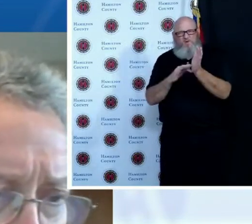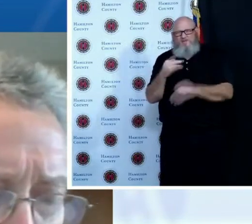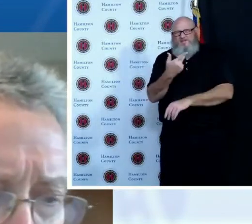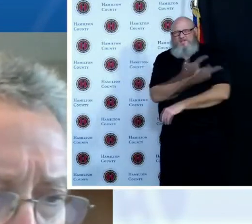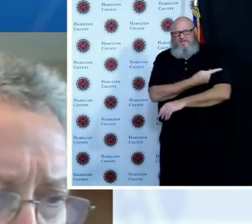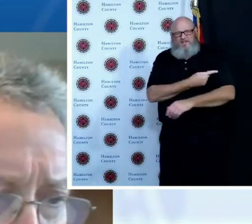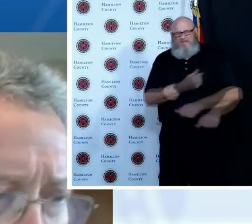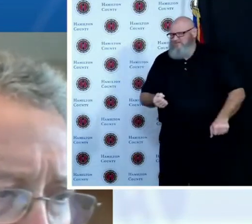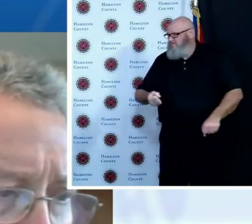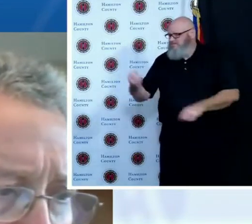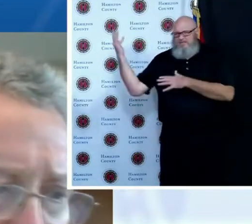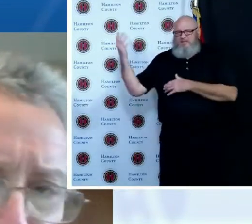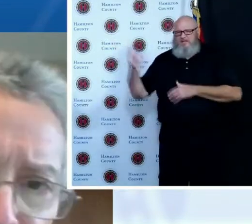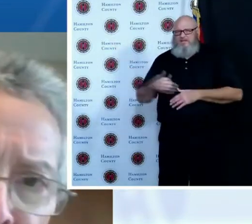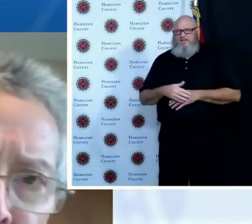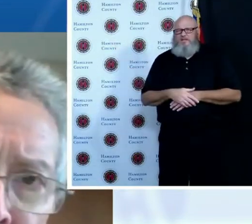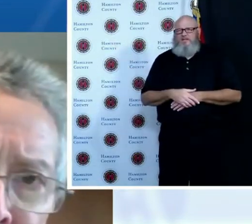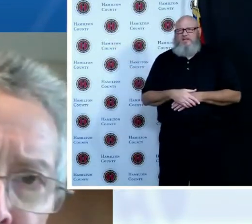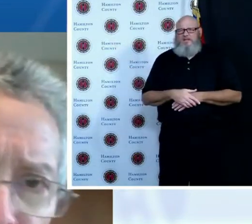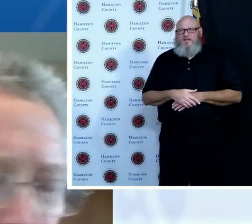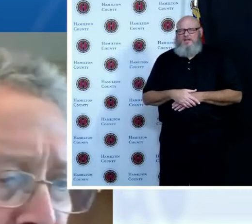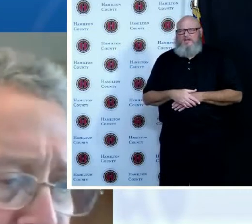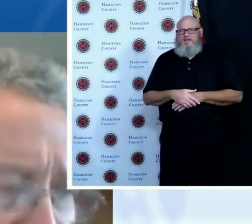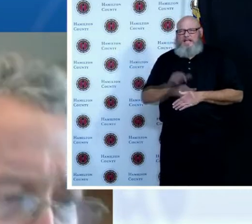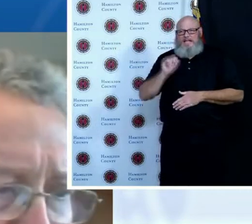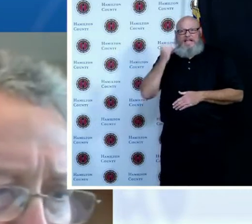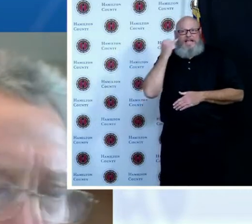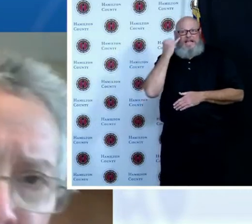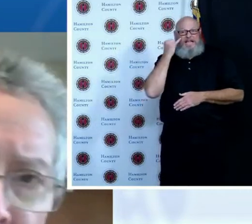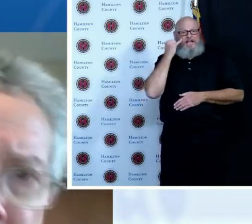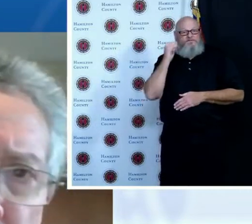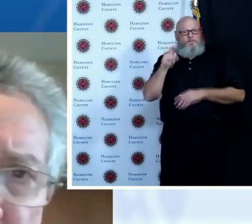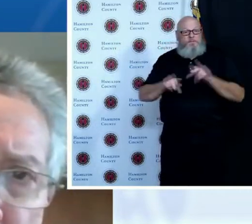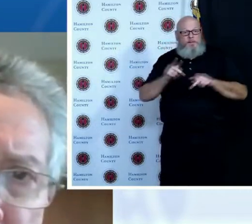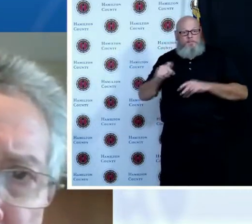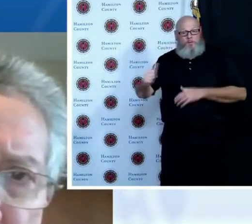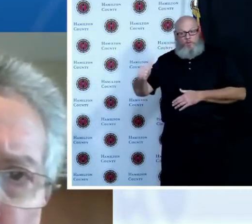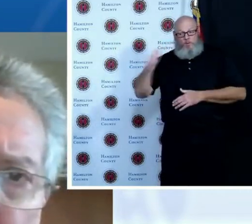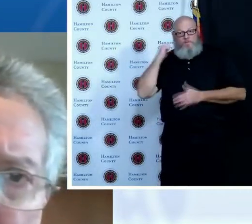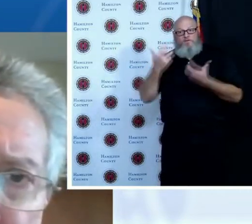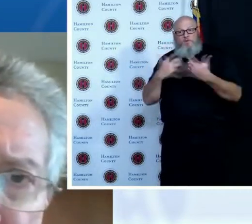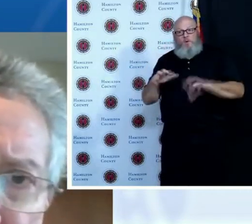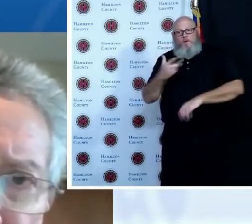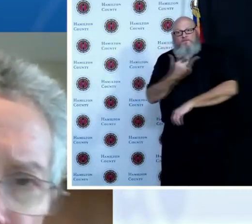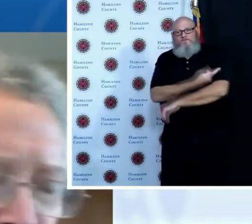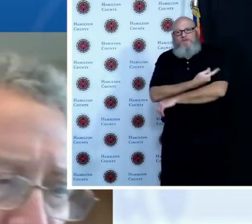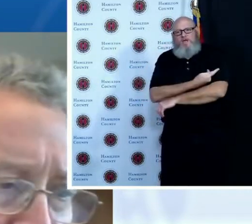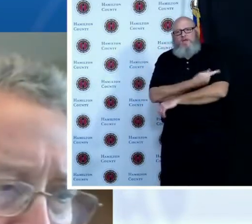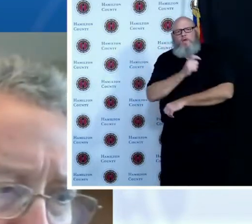there something in place as to who goes next who gets those doses or what happens to those doses